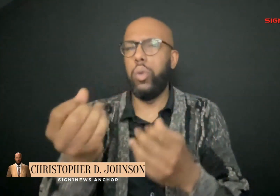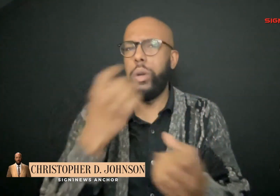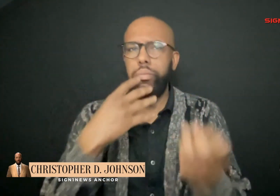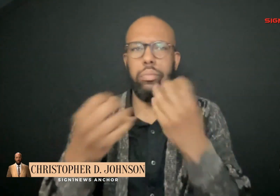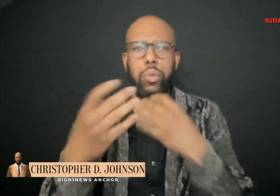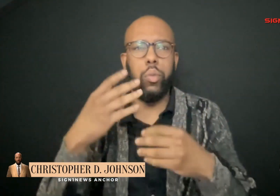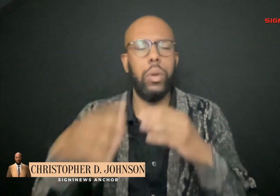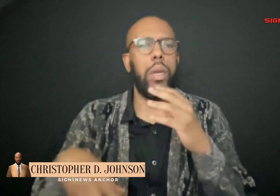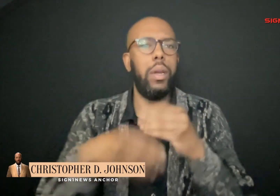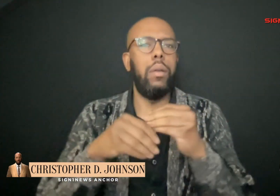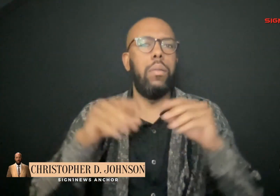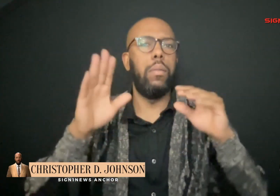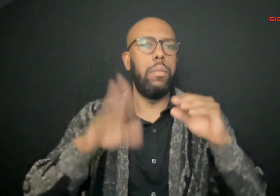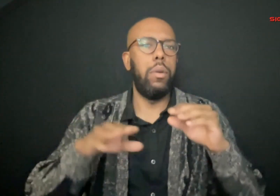we may edit at the bottom of the screen.